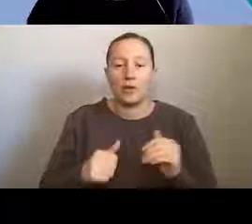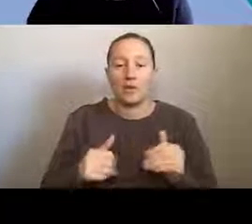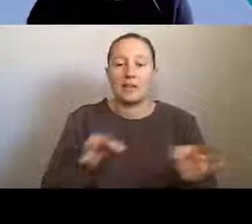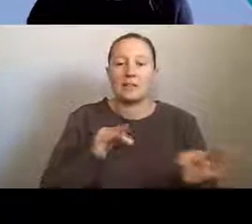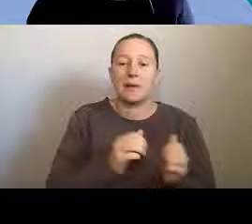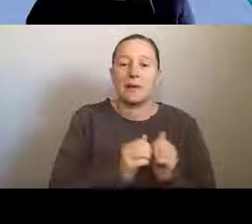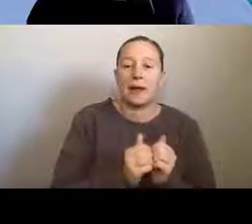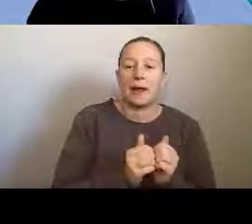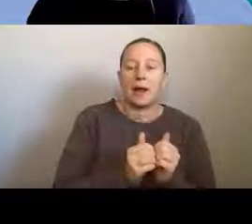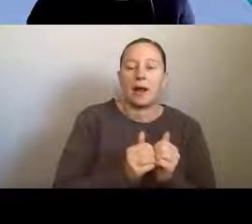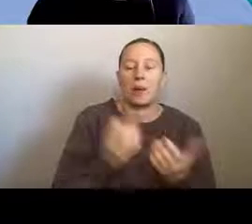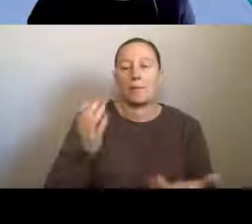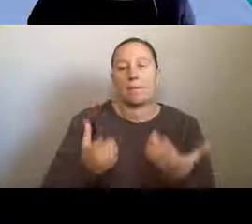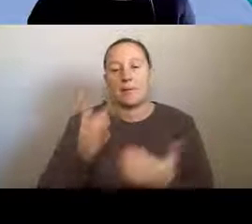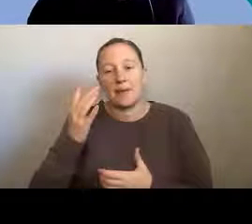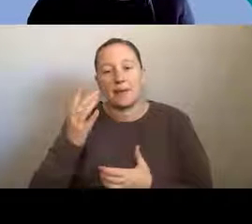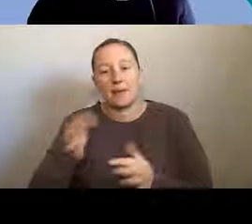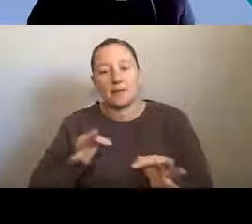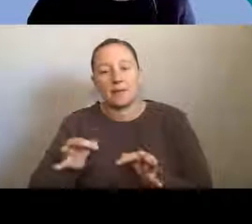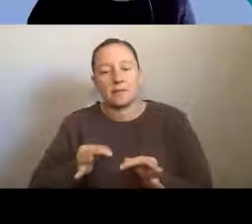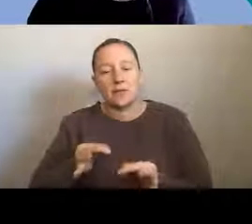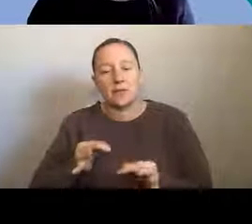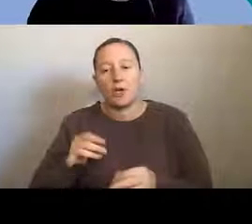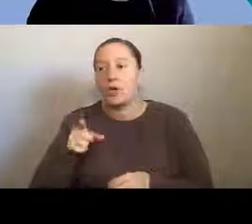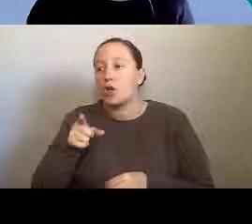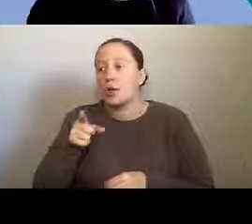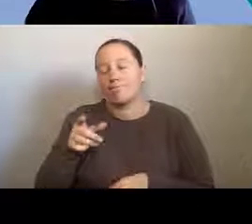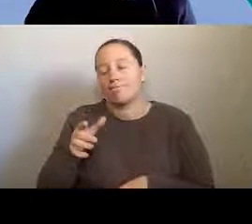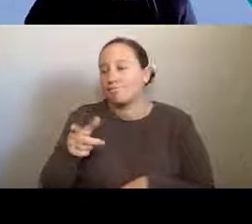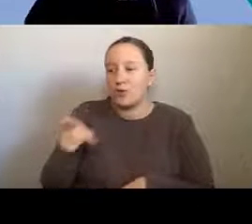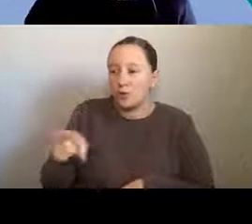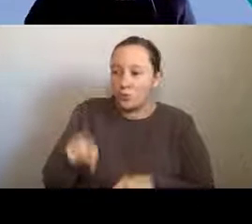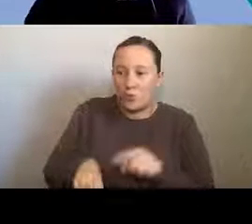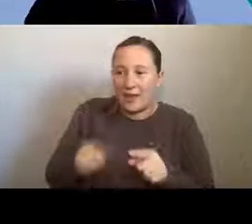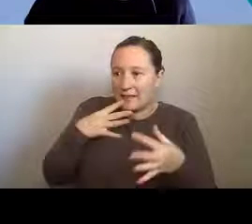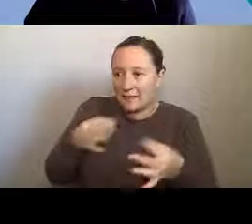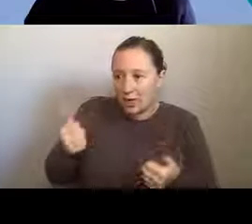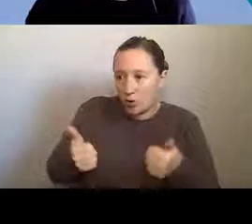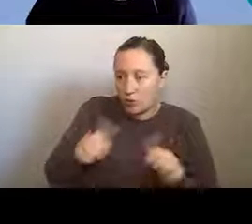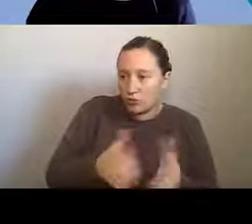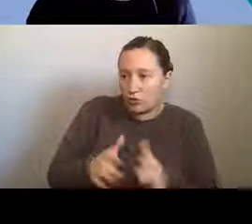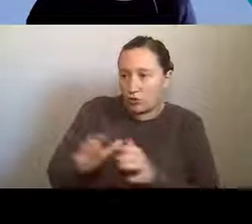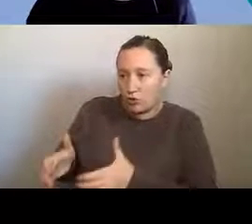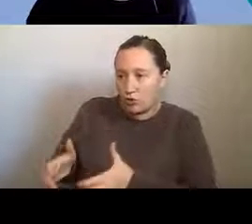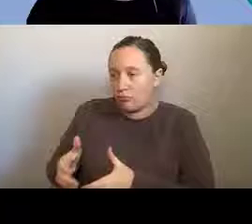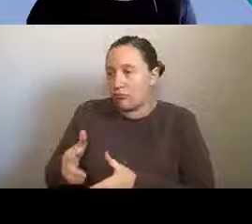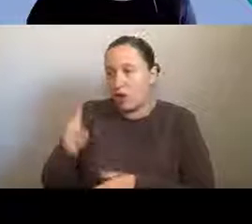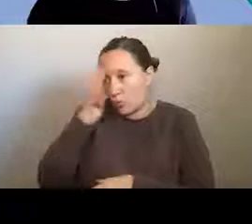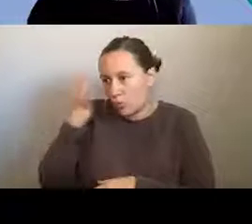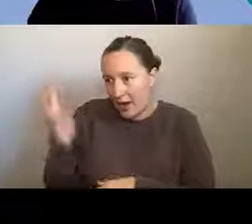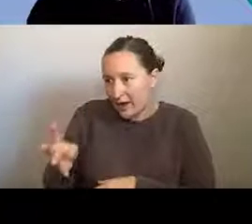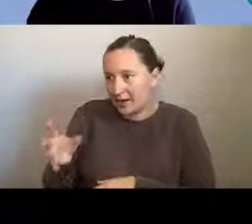maybe explain that I may not choose which group I'll be in, explain that assignment will not be informed